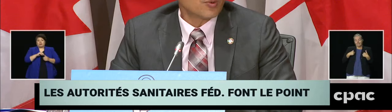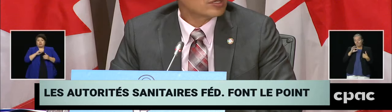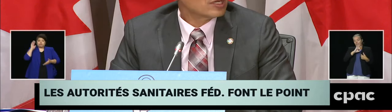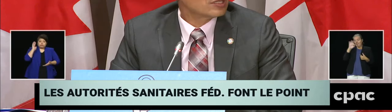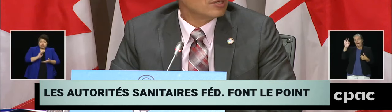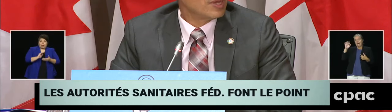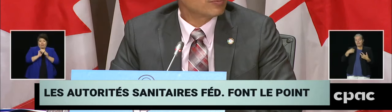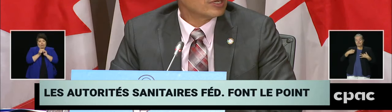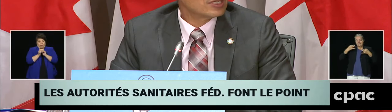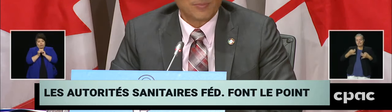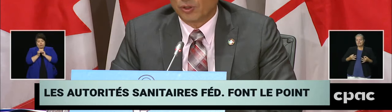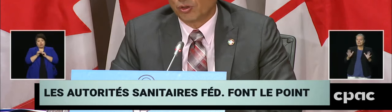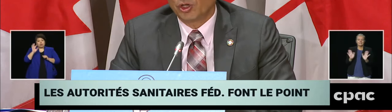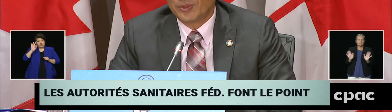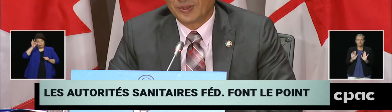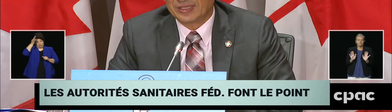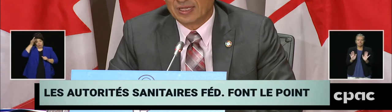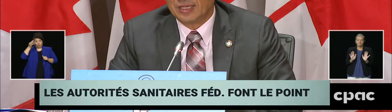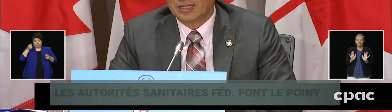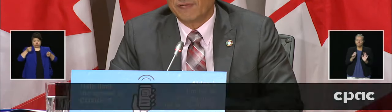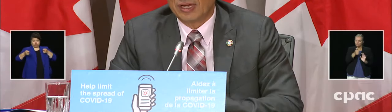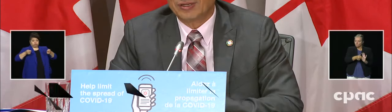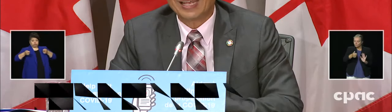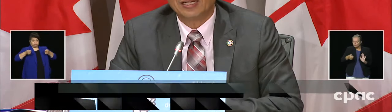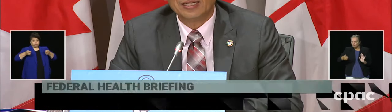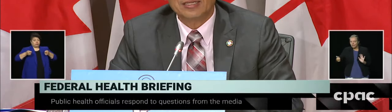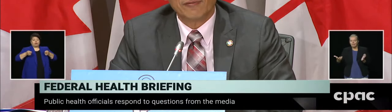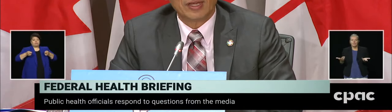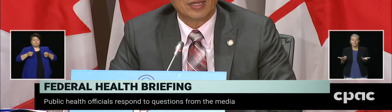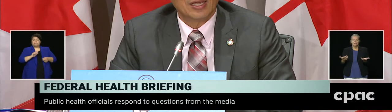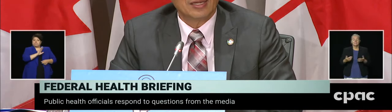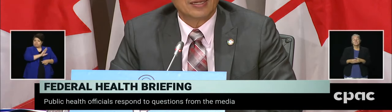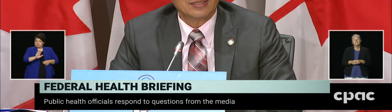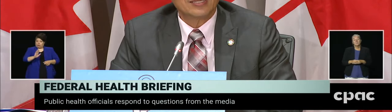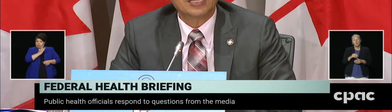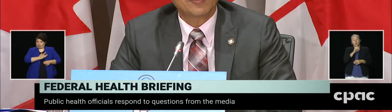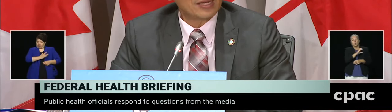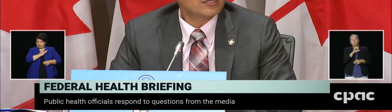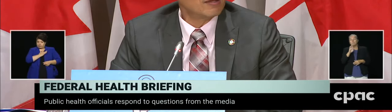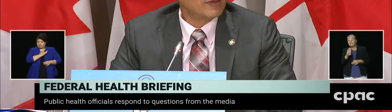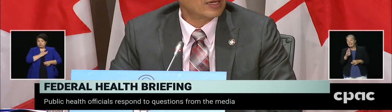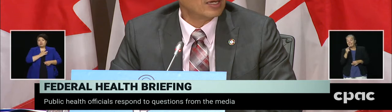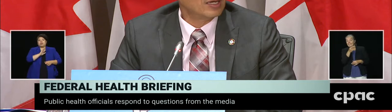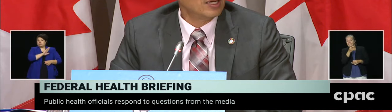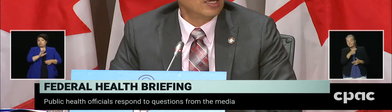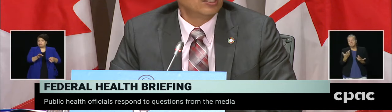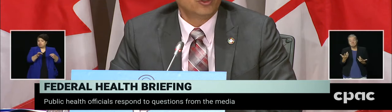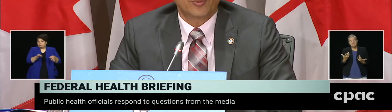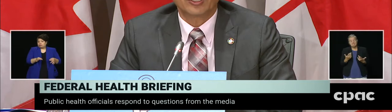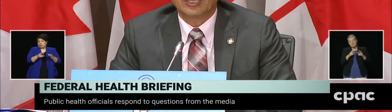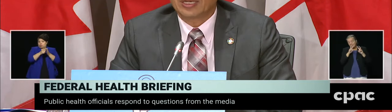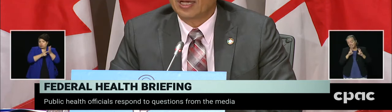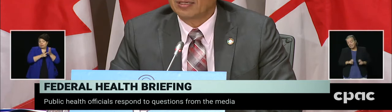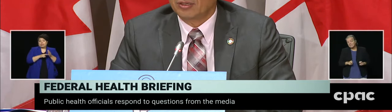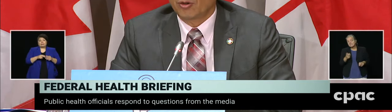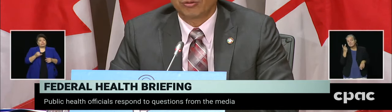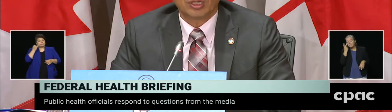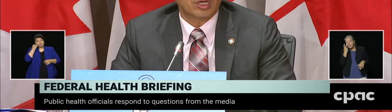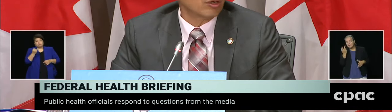THEIR OWN JURISDICTION, IT'S NOT FOR US AT THE FEDERAL LEVEL TO DETERMINE THIS. WHAT WE THINK IS THAT,